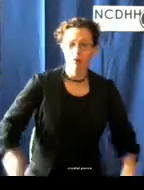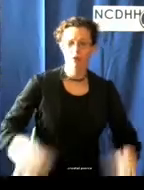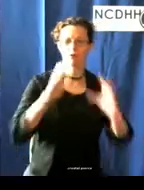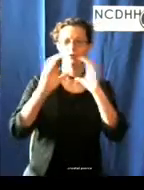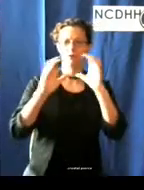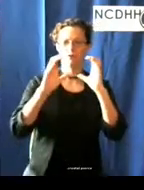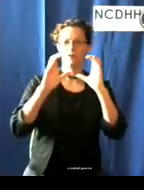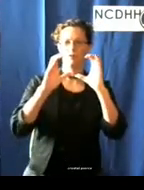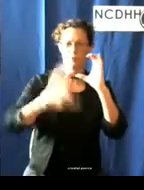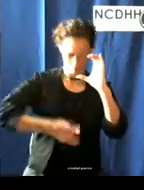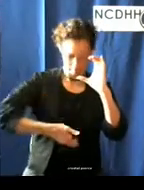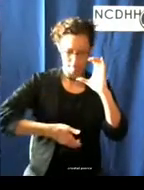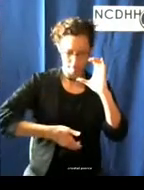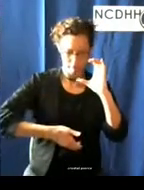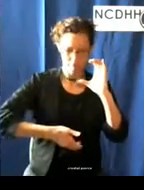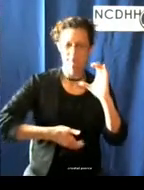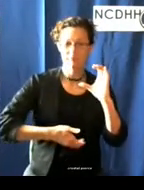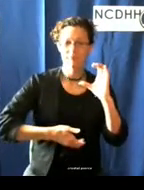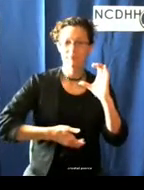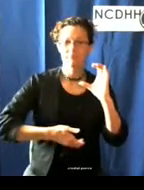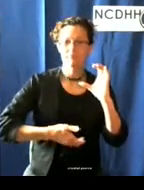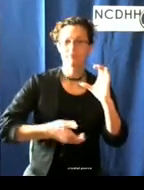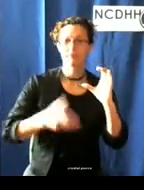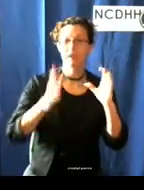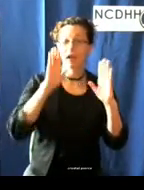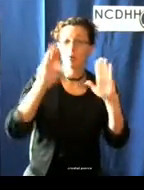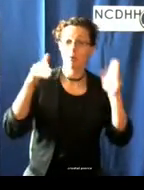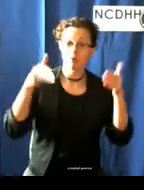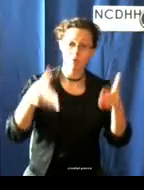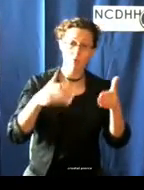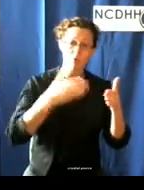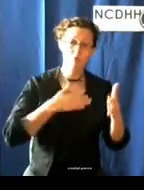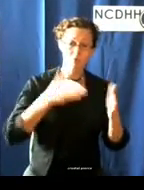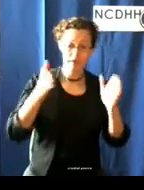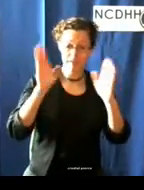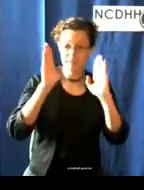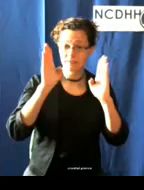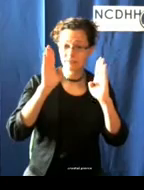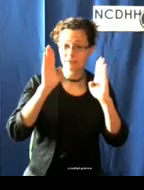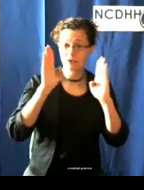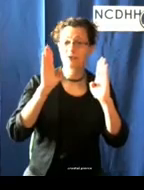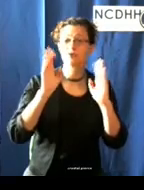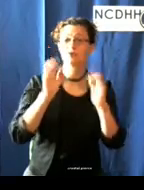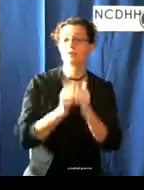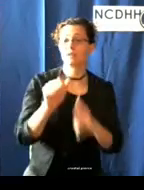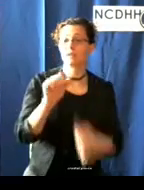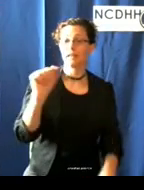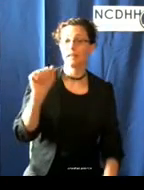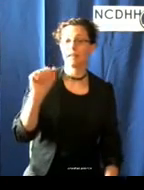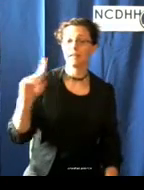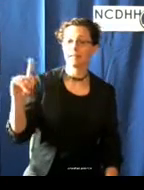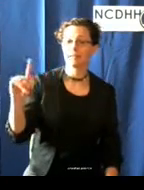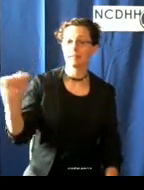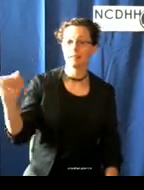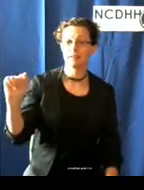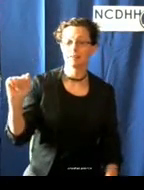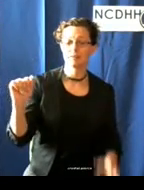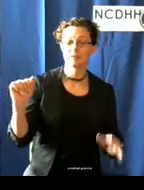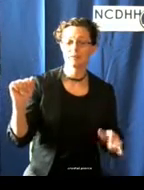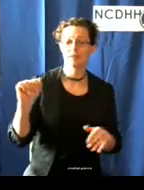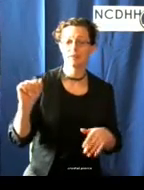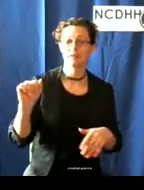I WILL FOCUS MY ATTENTION NOW ON THE ADA THE AMERICANS WITH DISABILITIES ACT